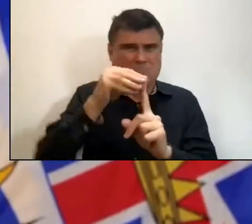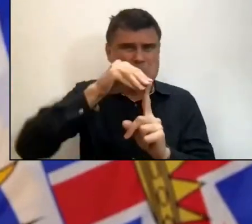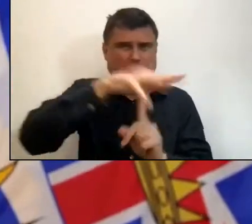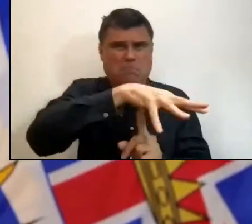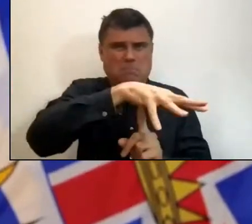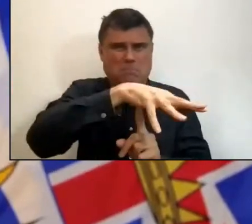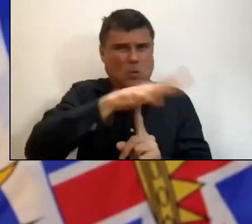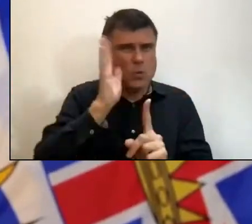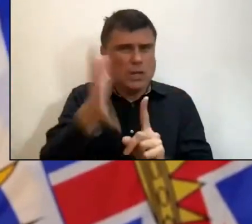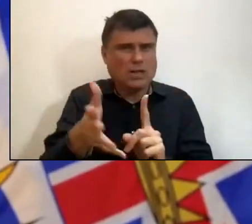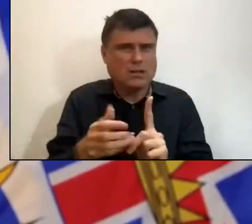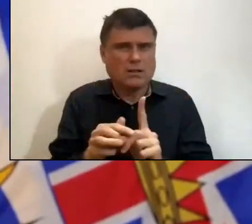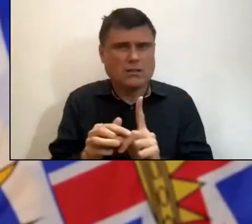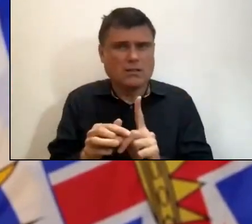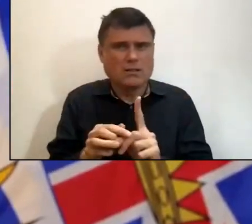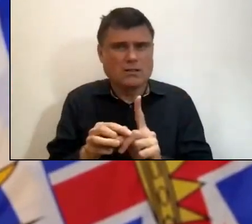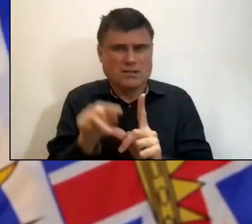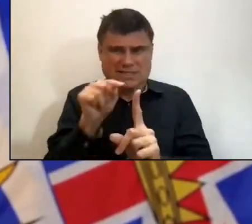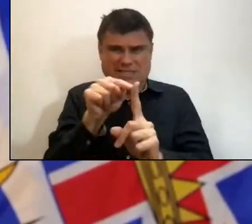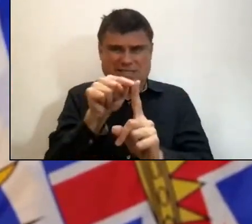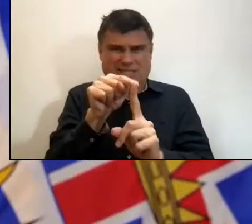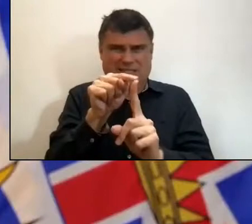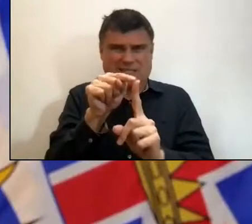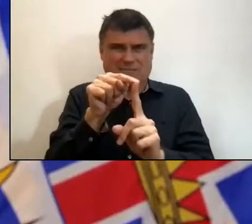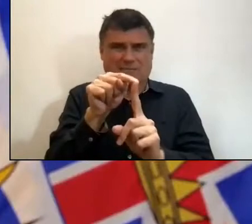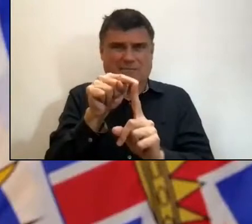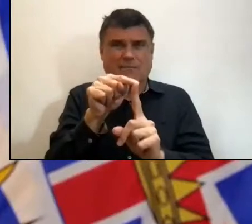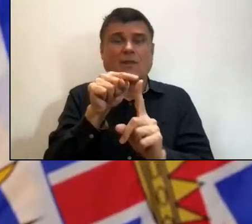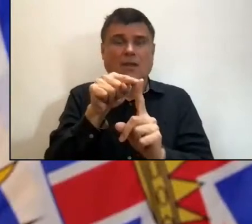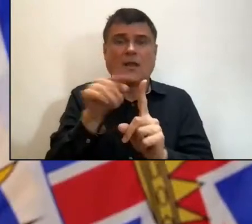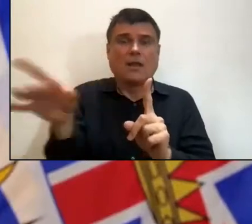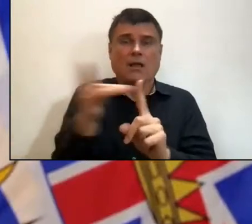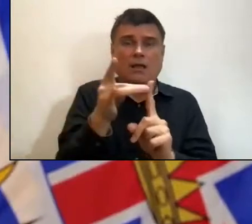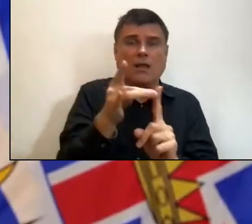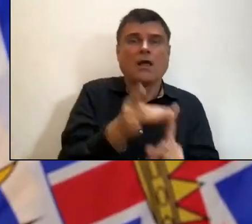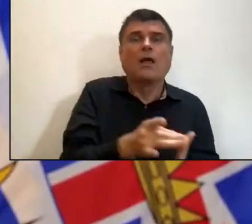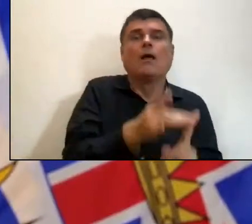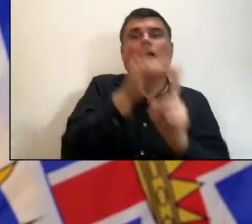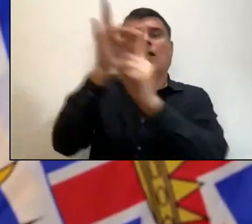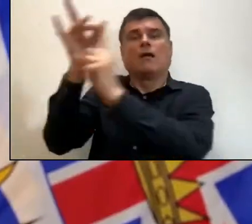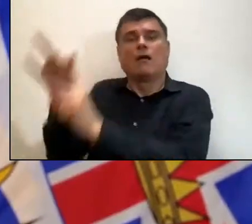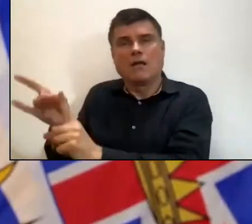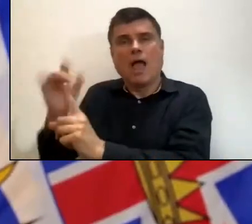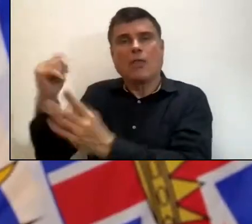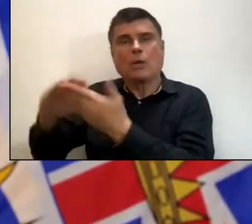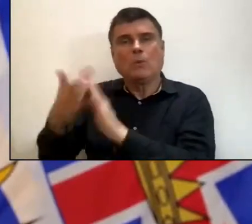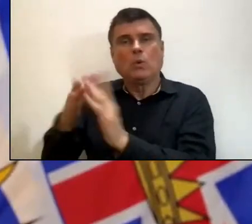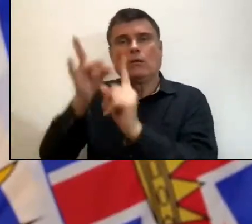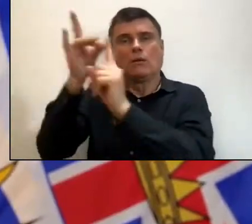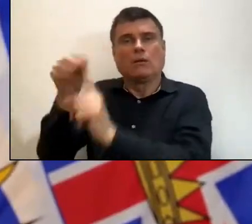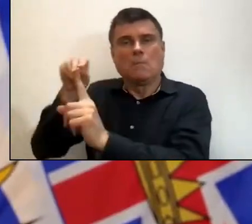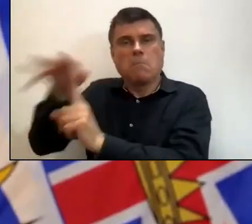it into another community. We have a lot of travel concerns